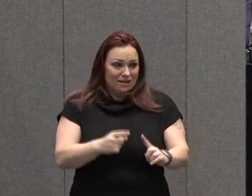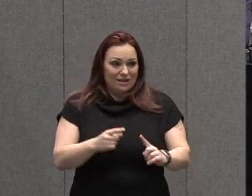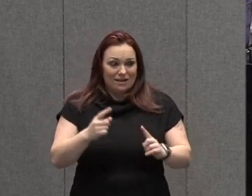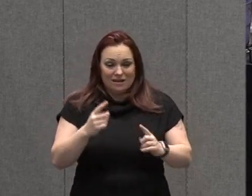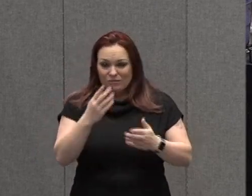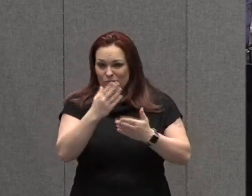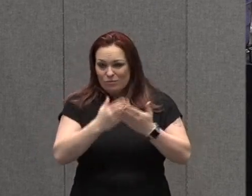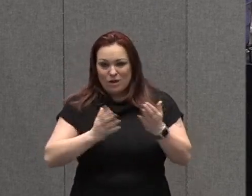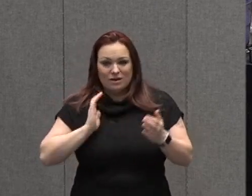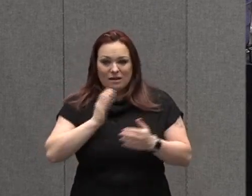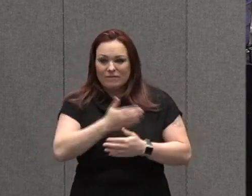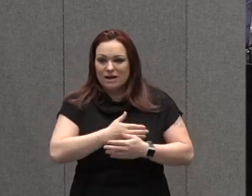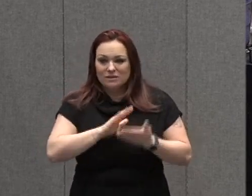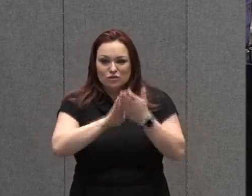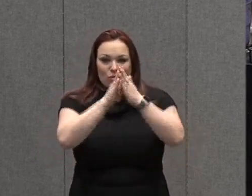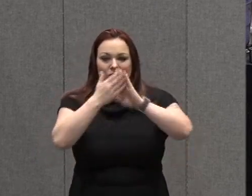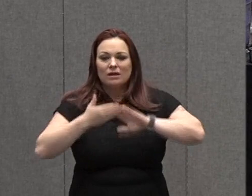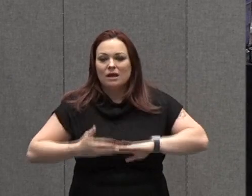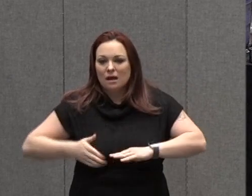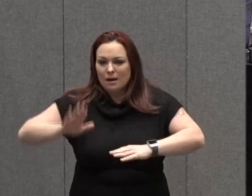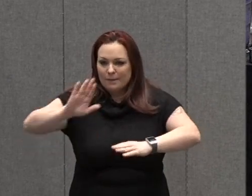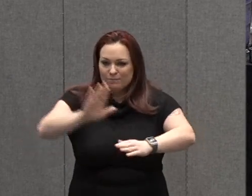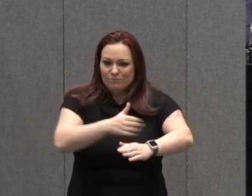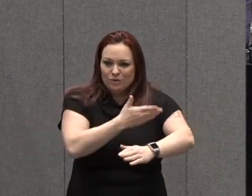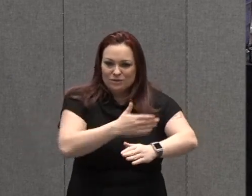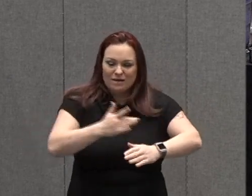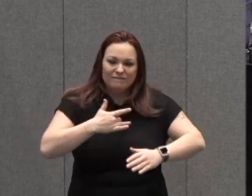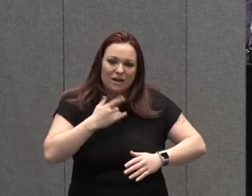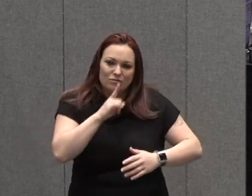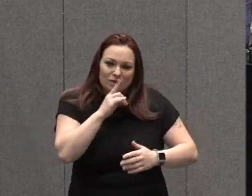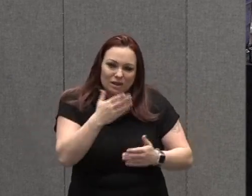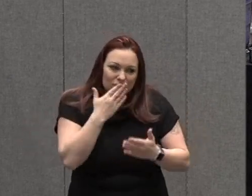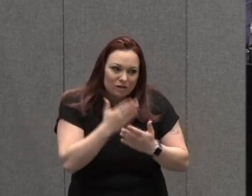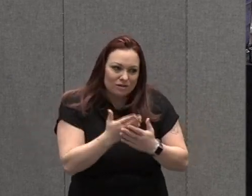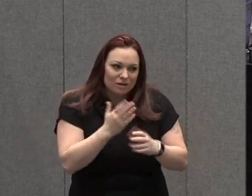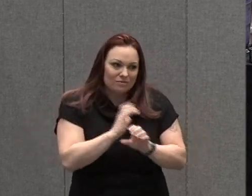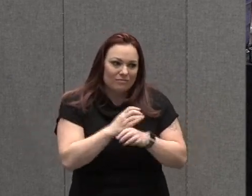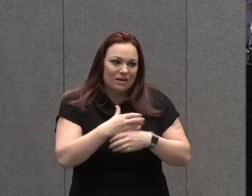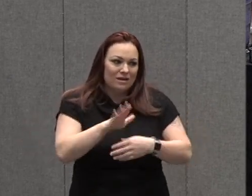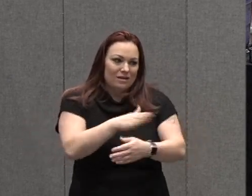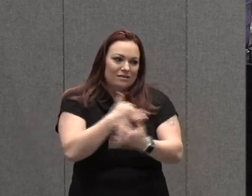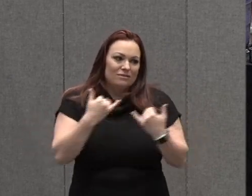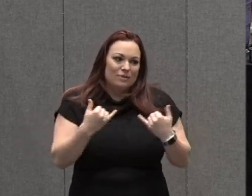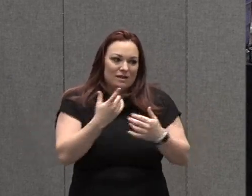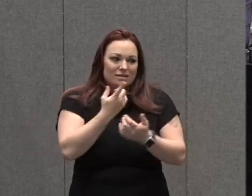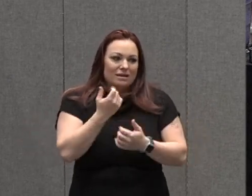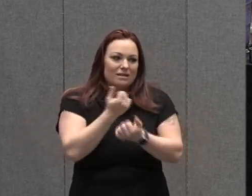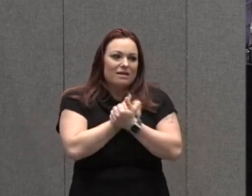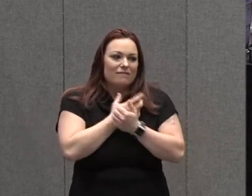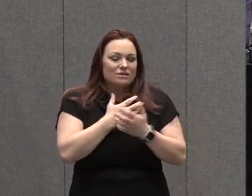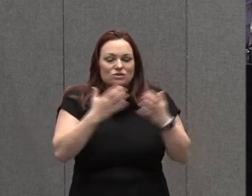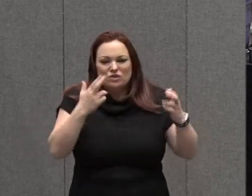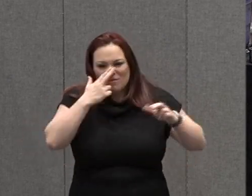part of us to be musical. And so I hope it felt really good to make music with us today. We loved it! Yes, I had so much fun.